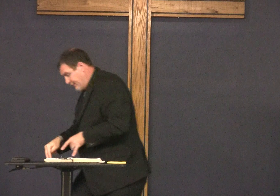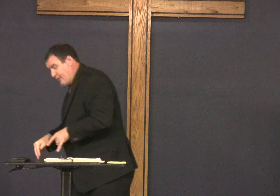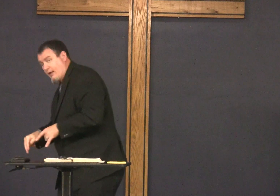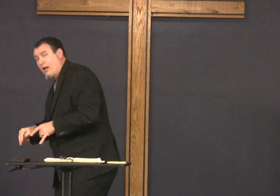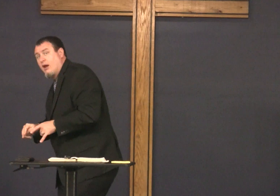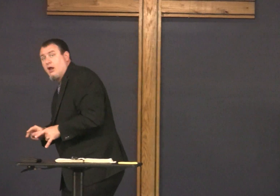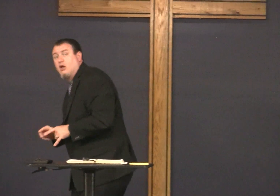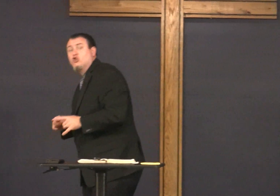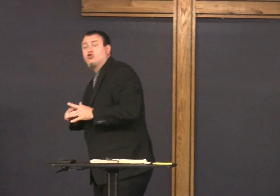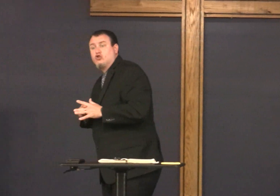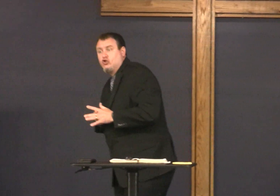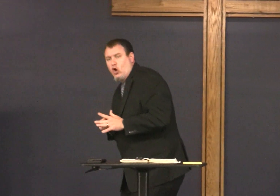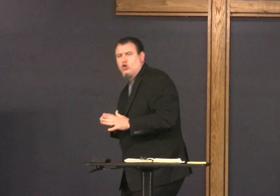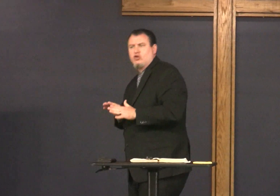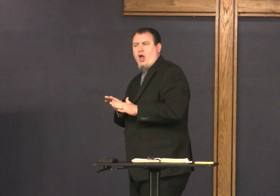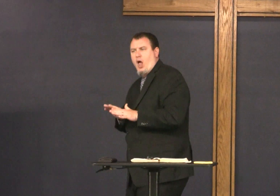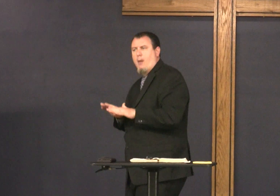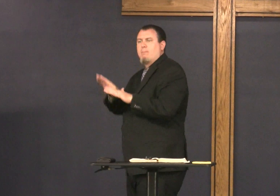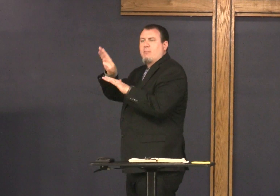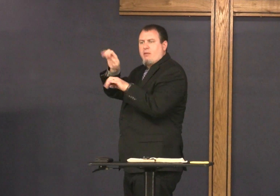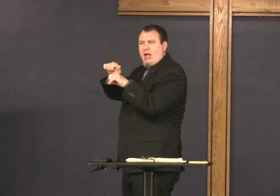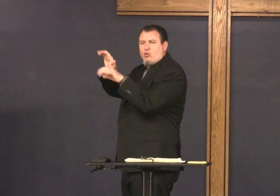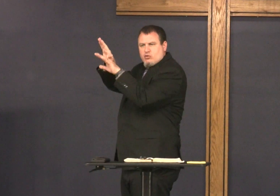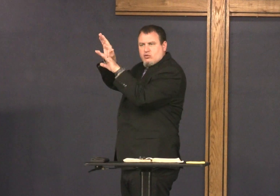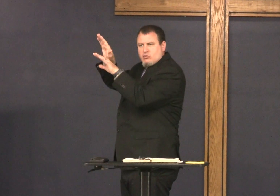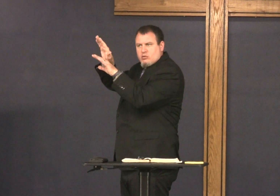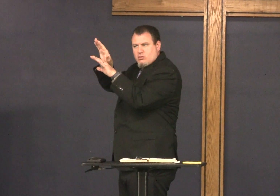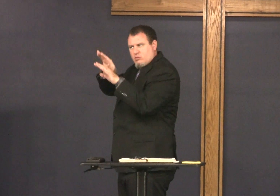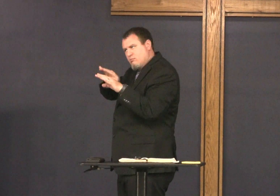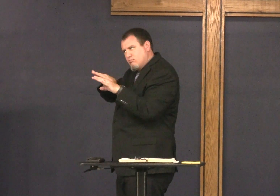so they crossed over that and they started going up the Mountainside